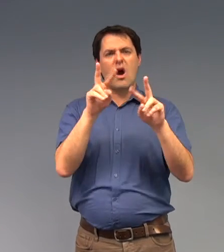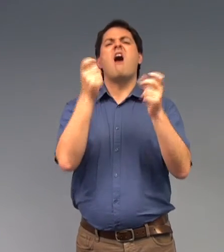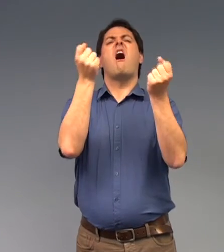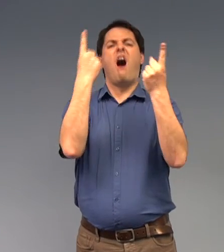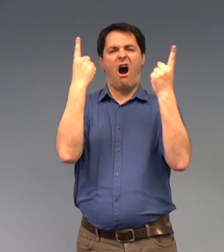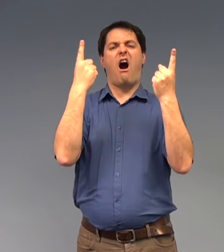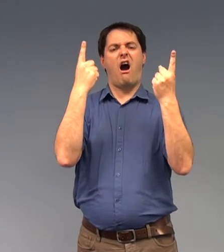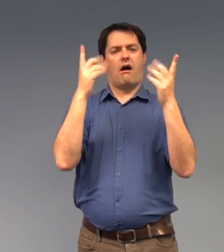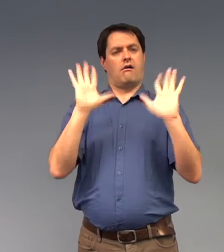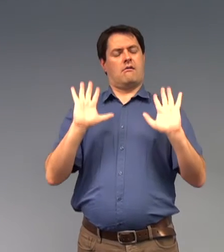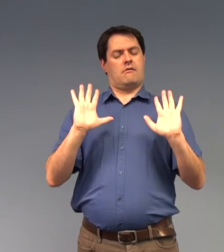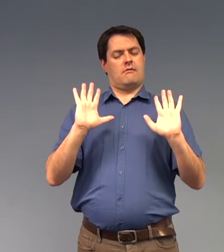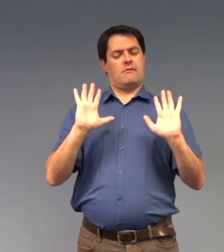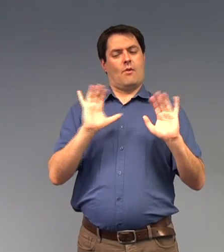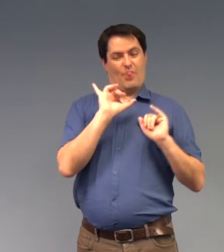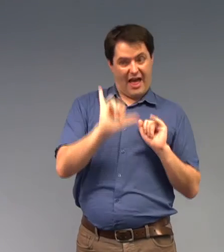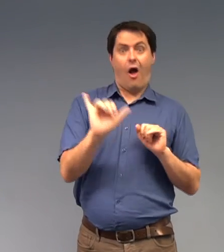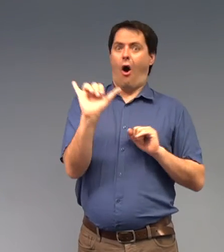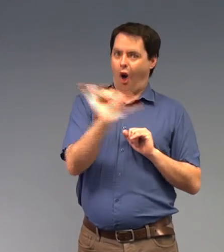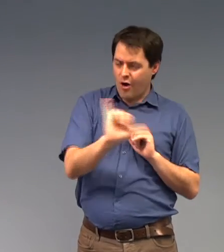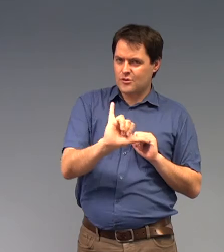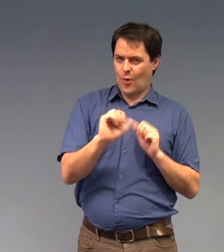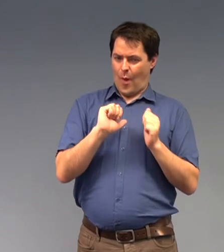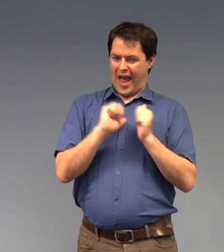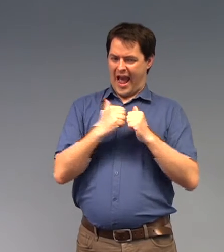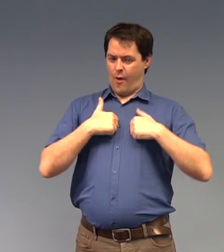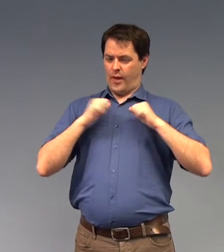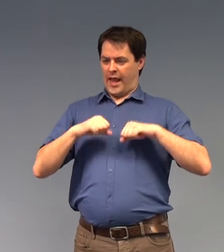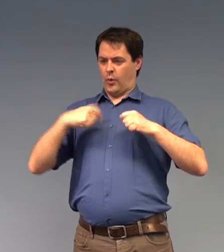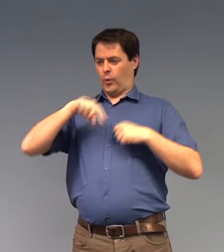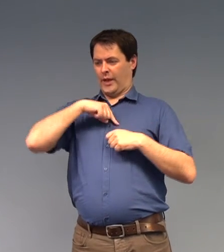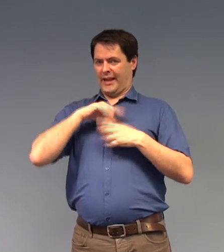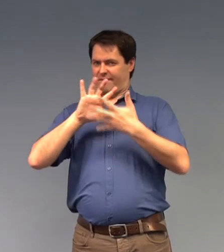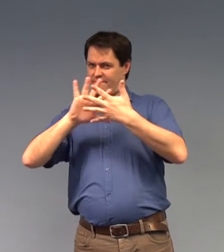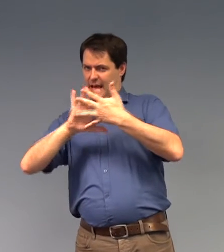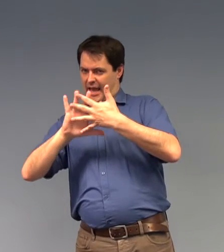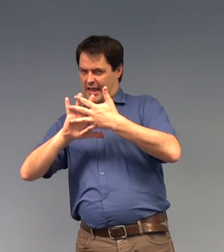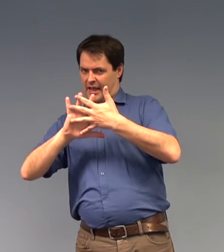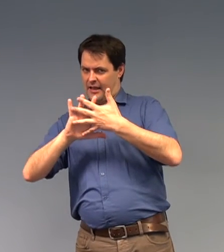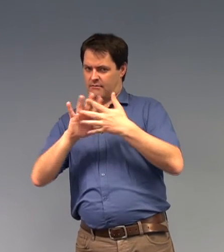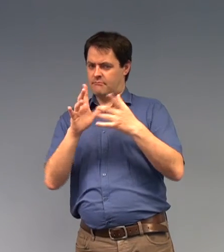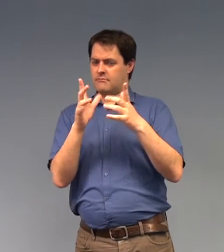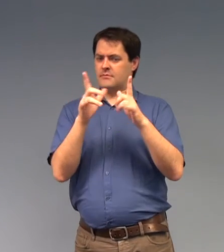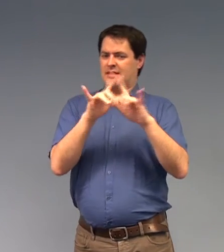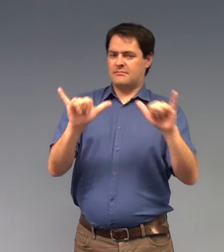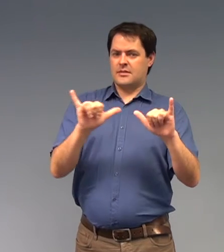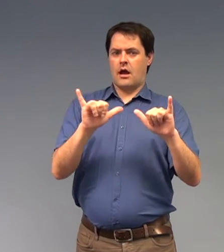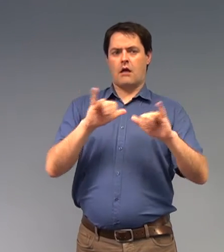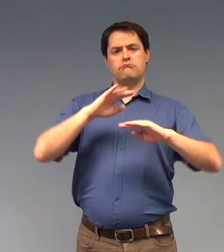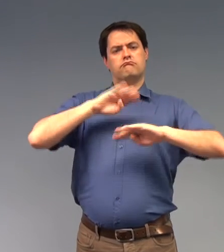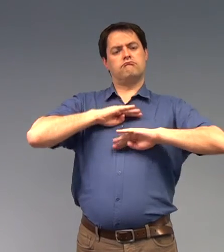exactly how the seaweed itself grew. So, also, that was very interesting to me